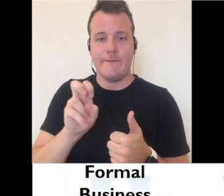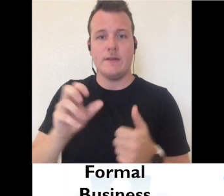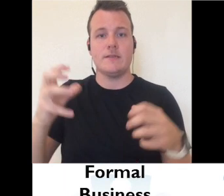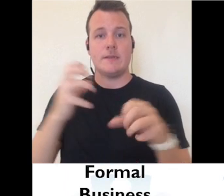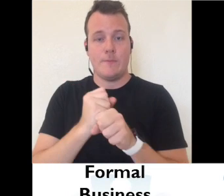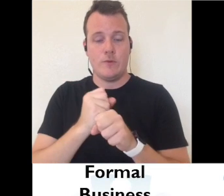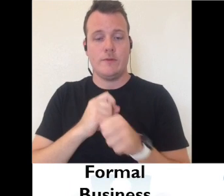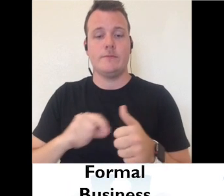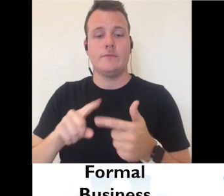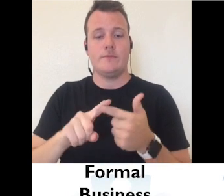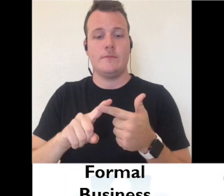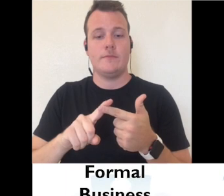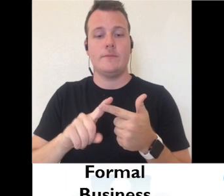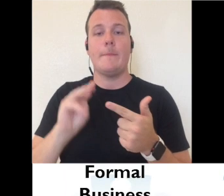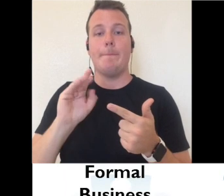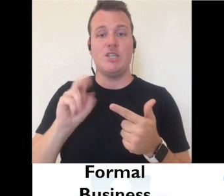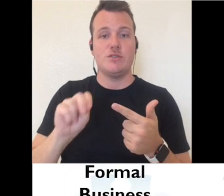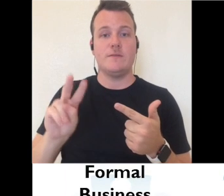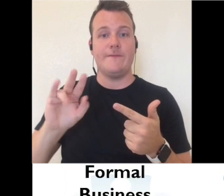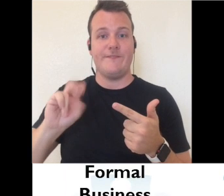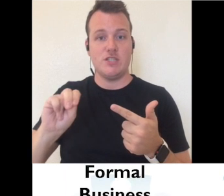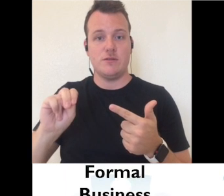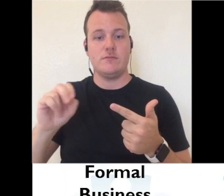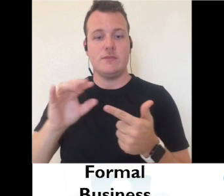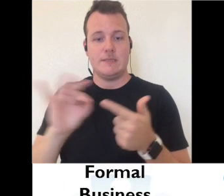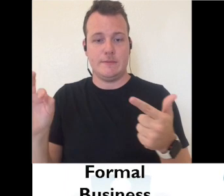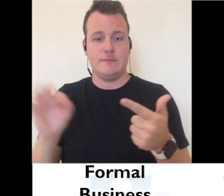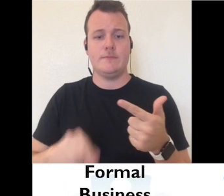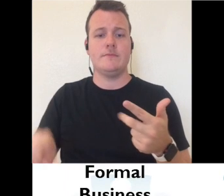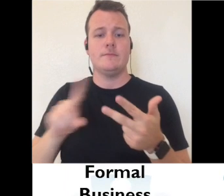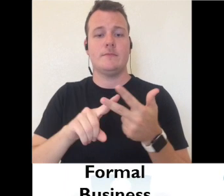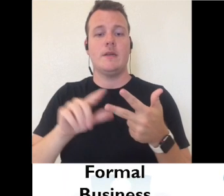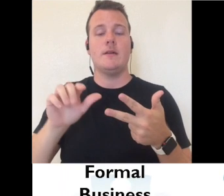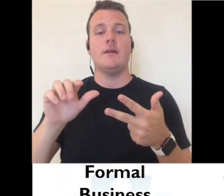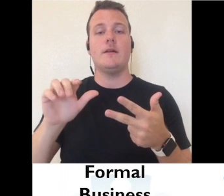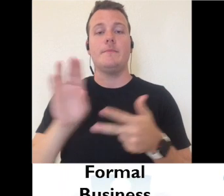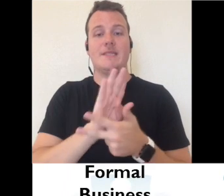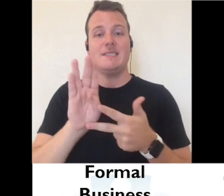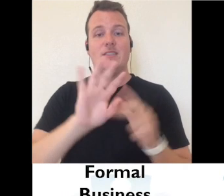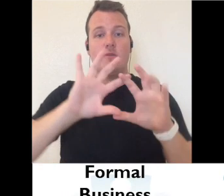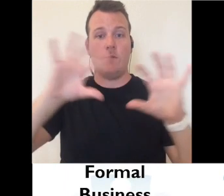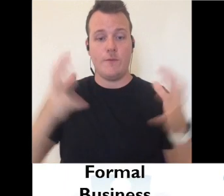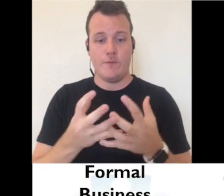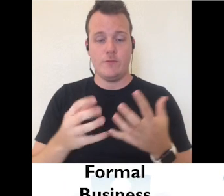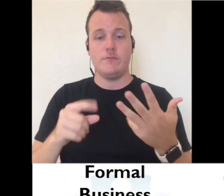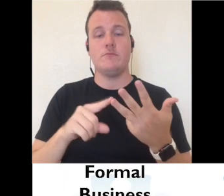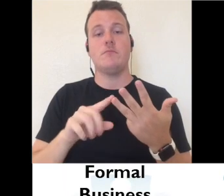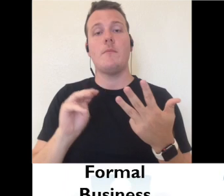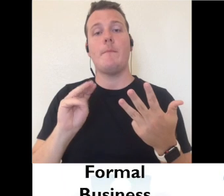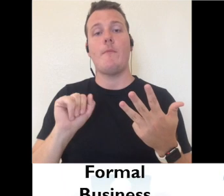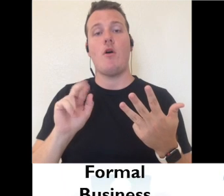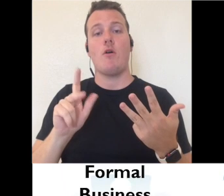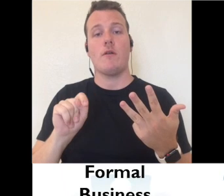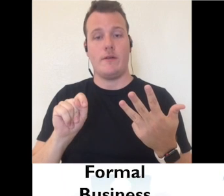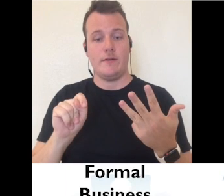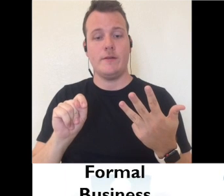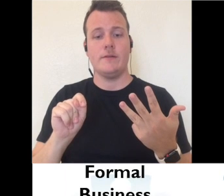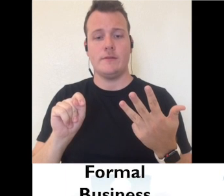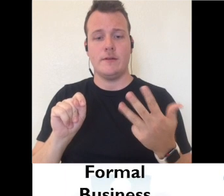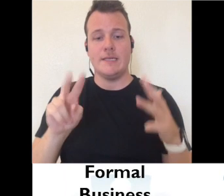the competitive analysis, and these days that's really important, as well as the